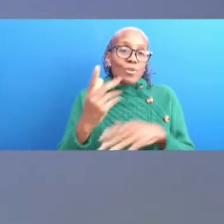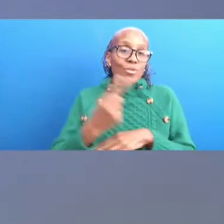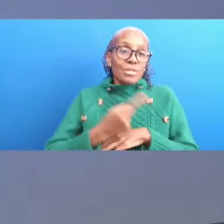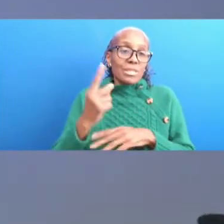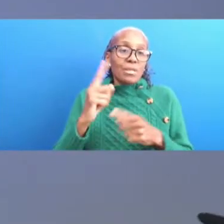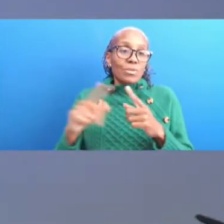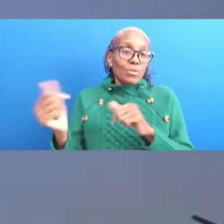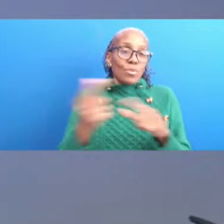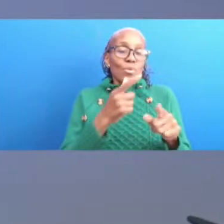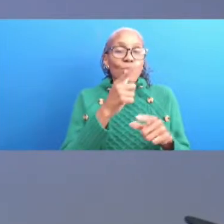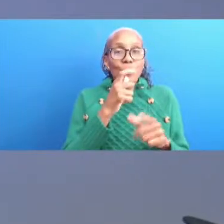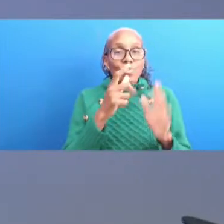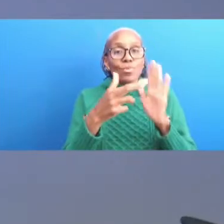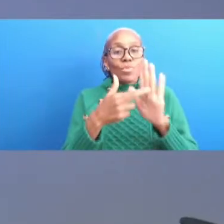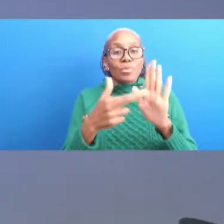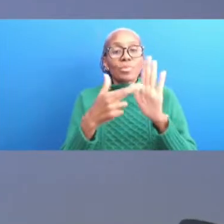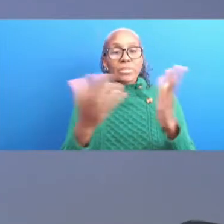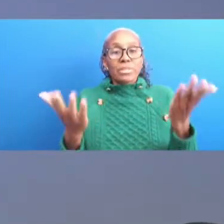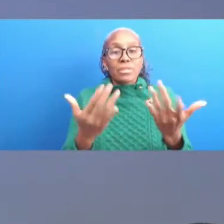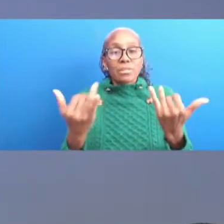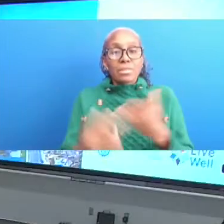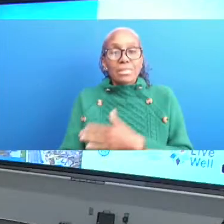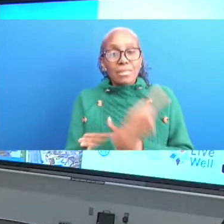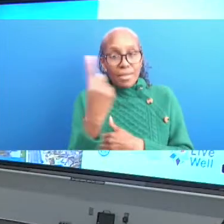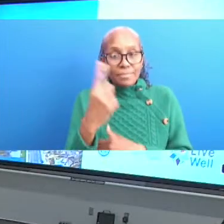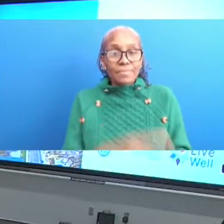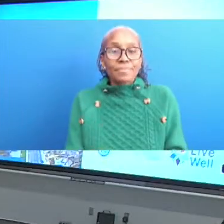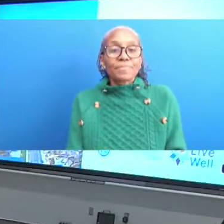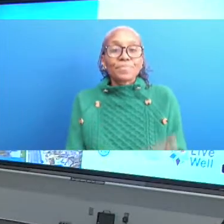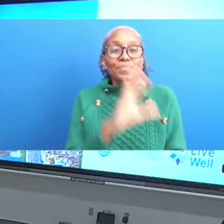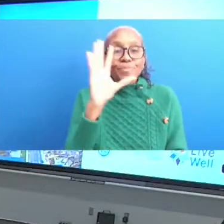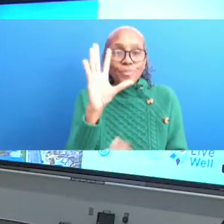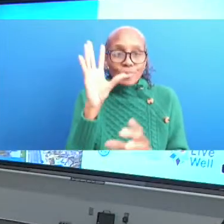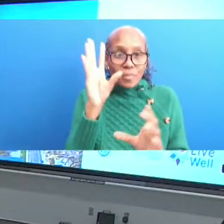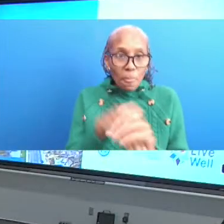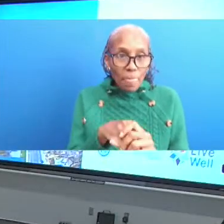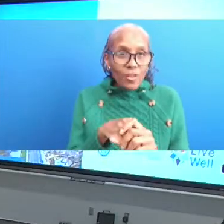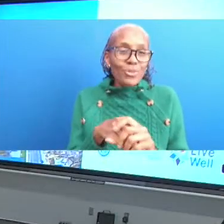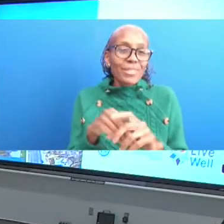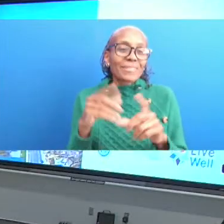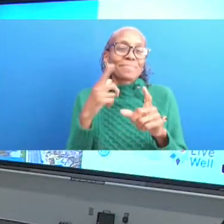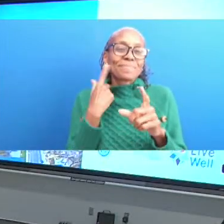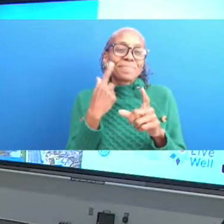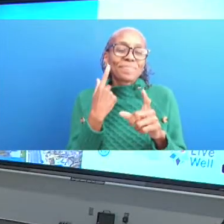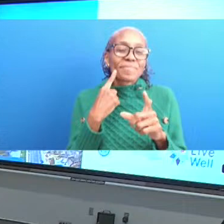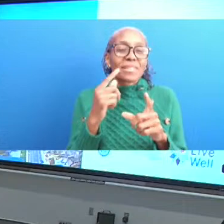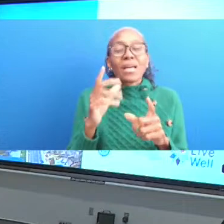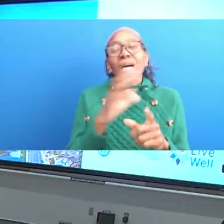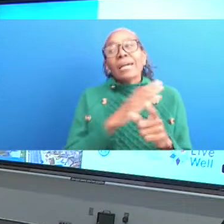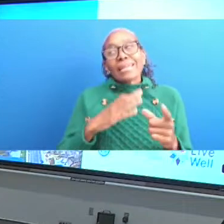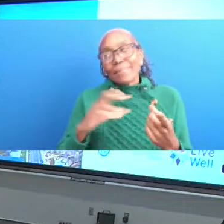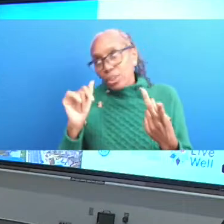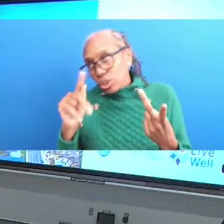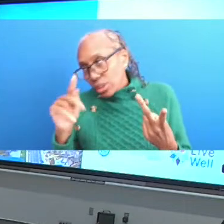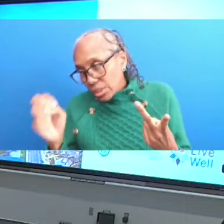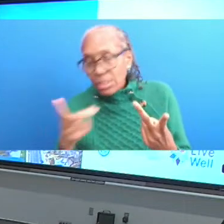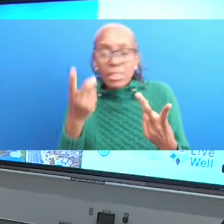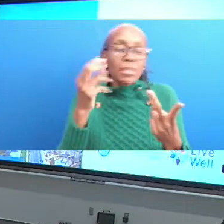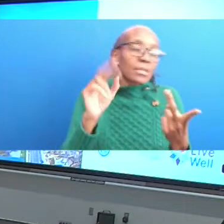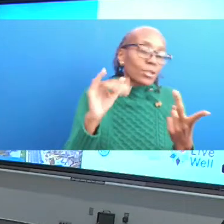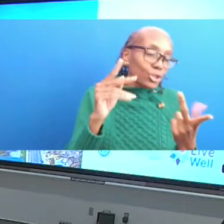SAY HAPPY FOUNDERS DAY TO ALL